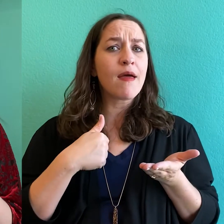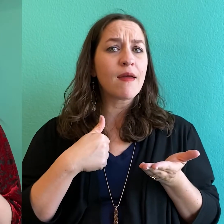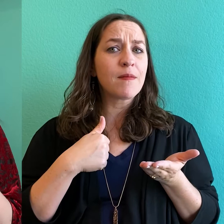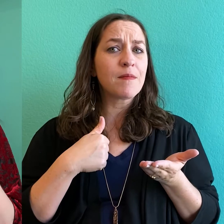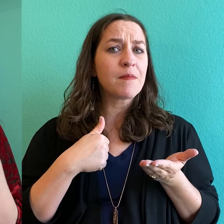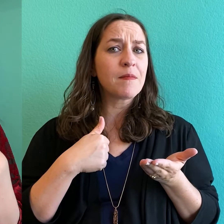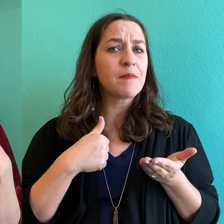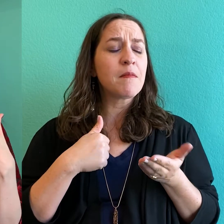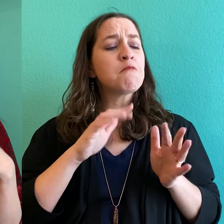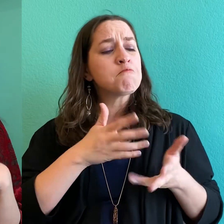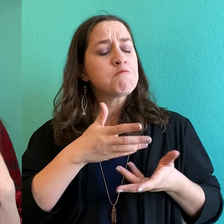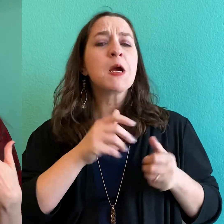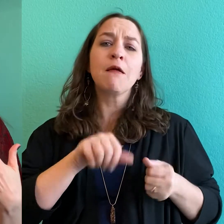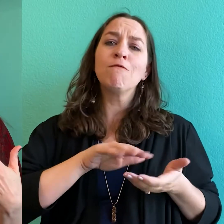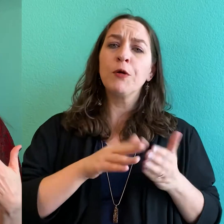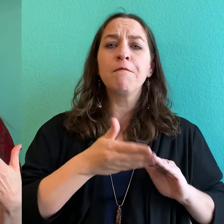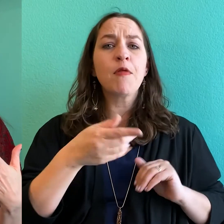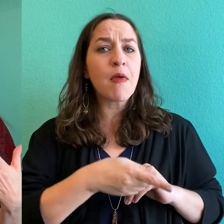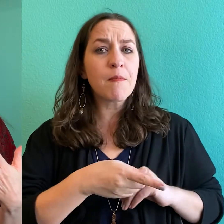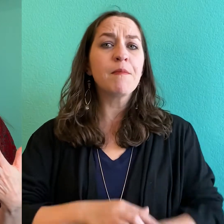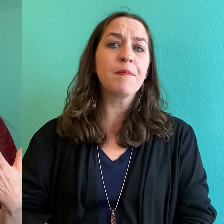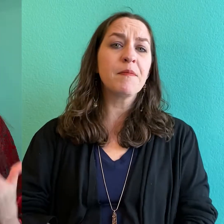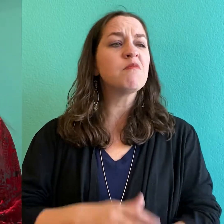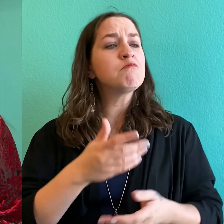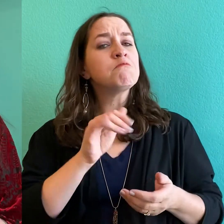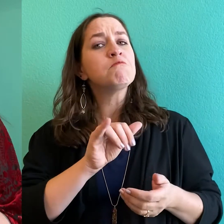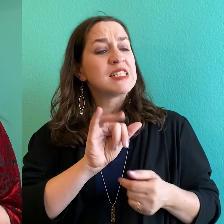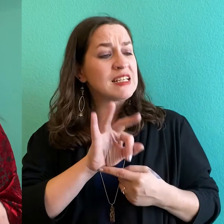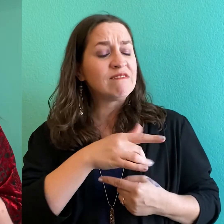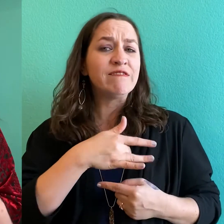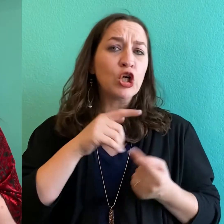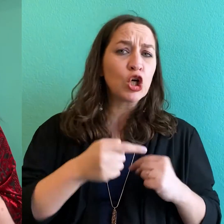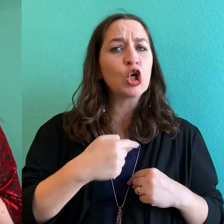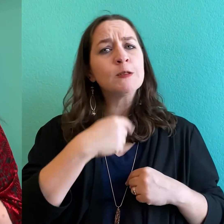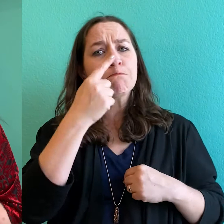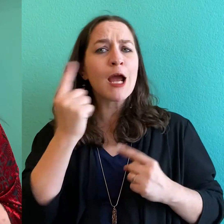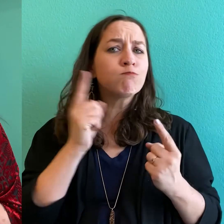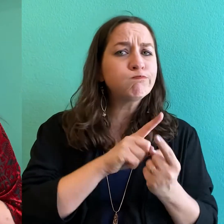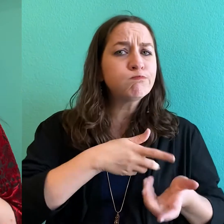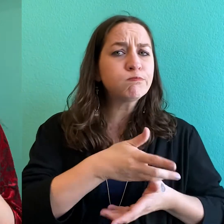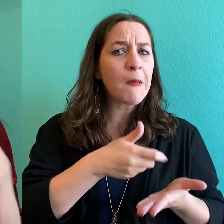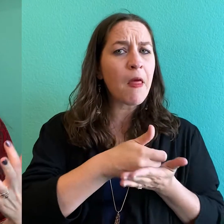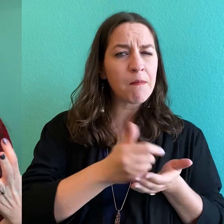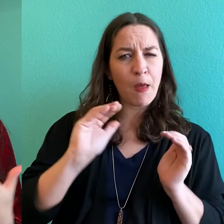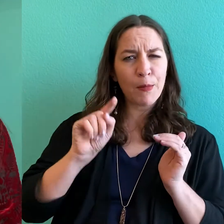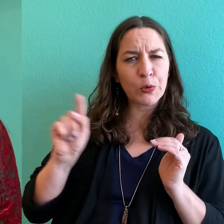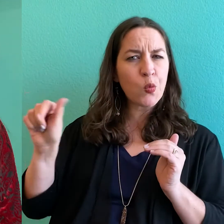or that I am quicker to forgive or quicker to respond to if there's hurt?